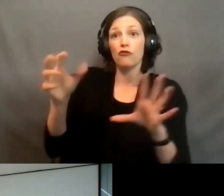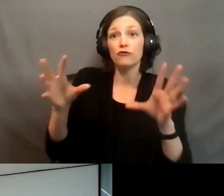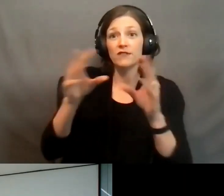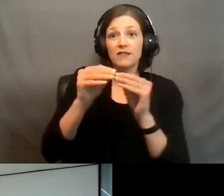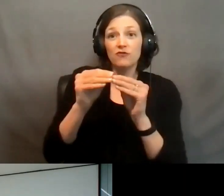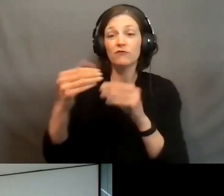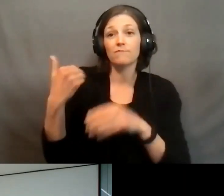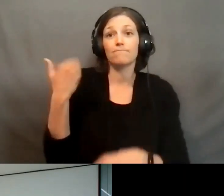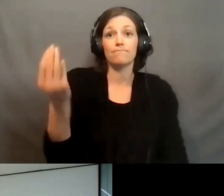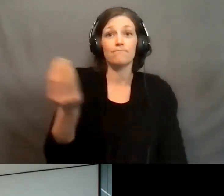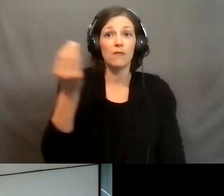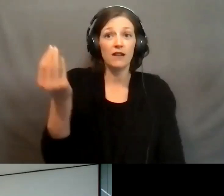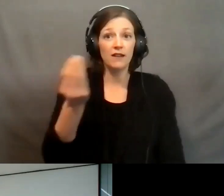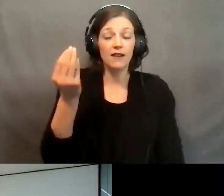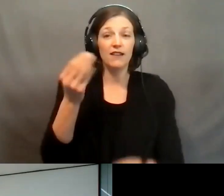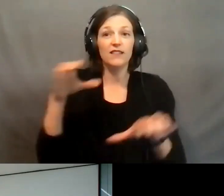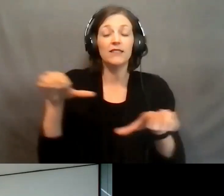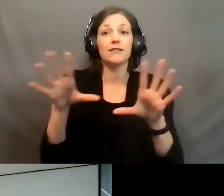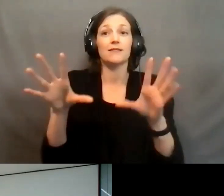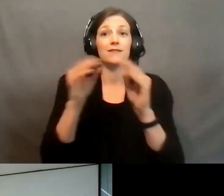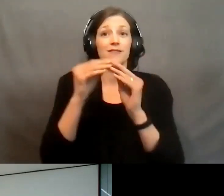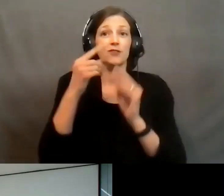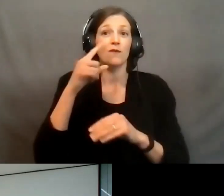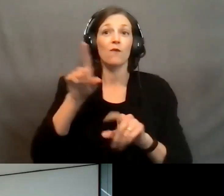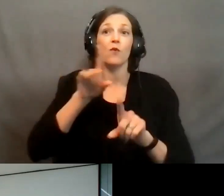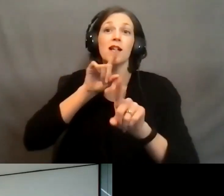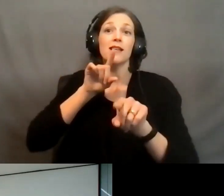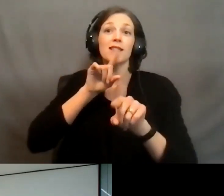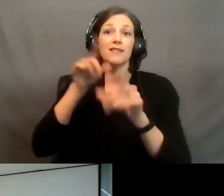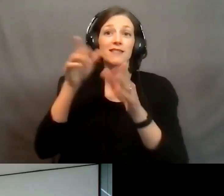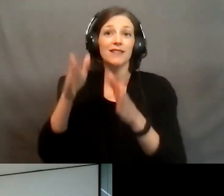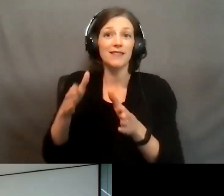12:04:23 , we did a session for the attendee experience for those